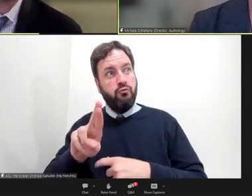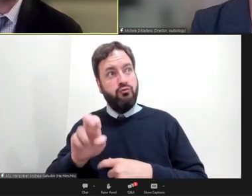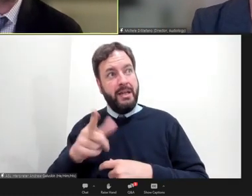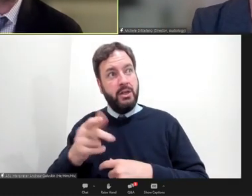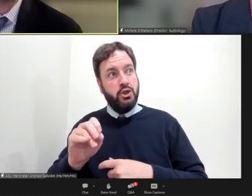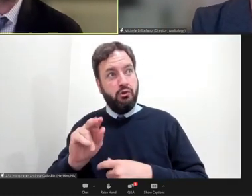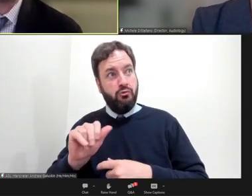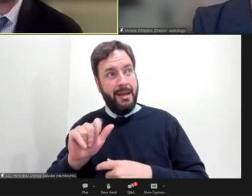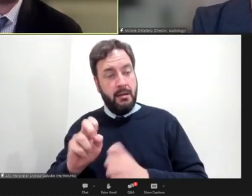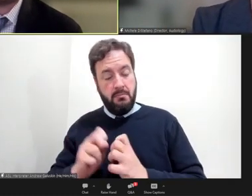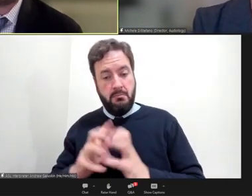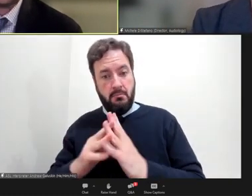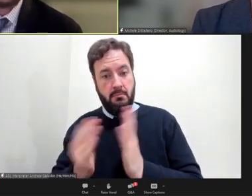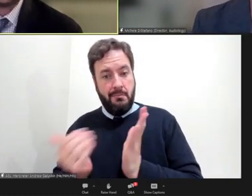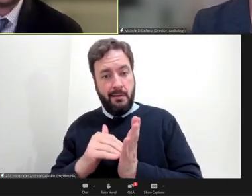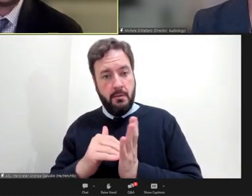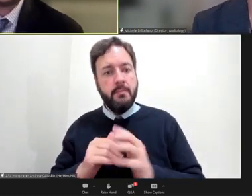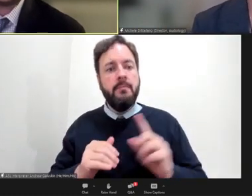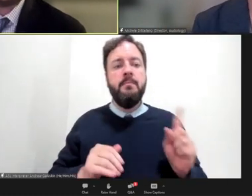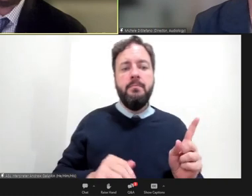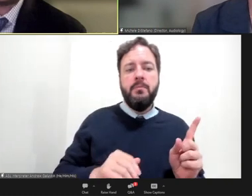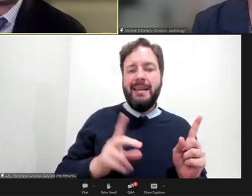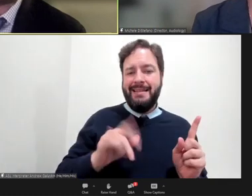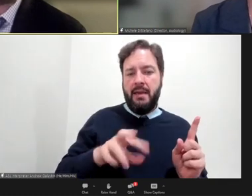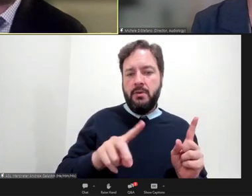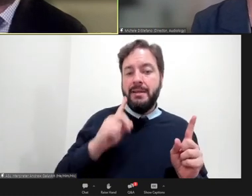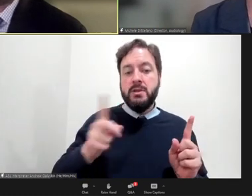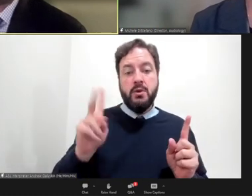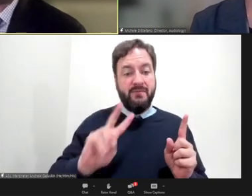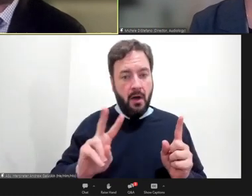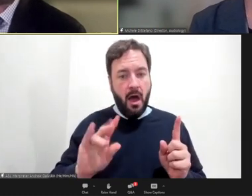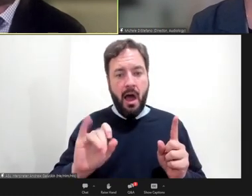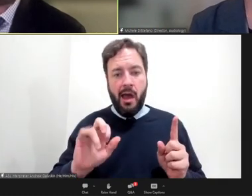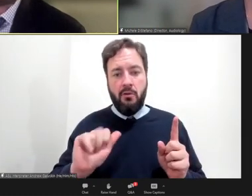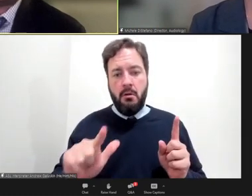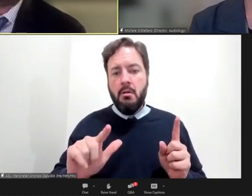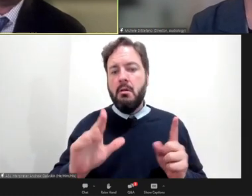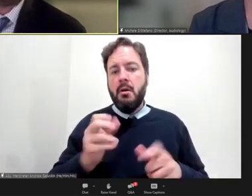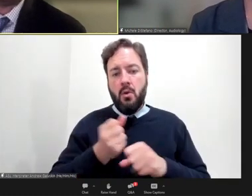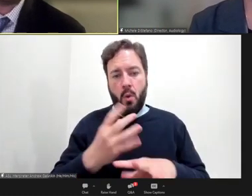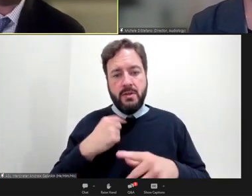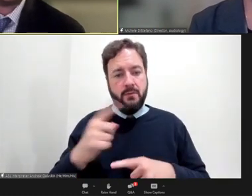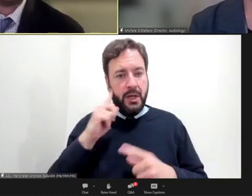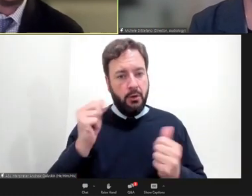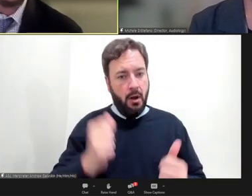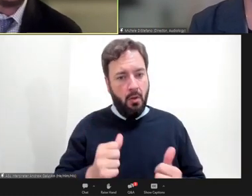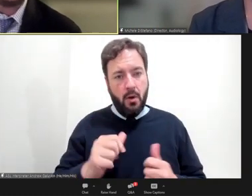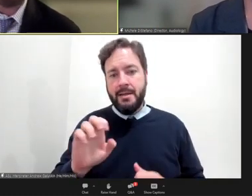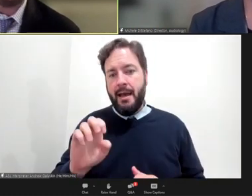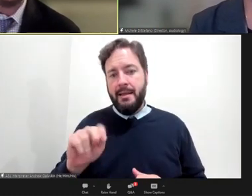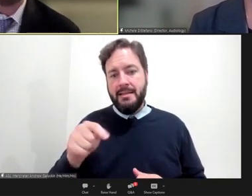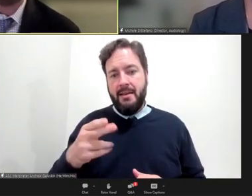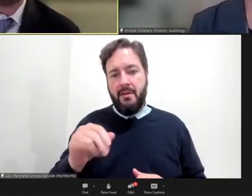Certainly viral causes for hearing loss. Encephalitis just means an inflammation or